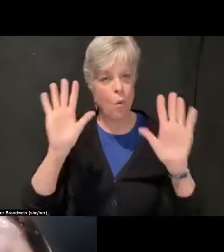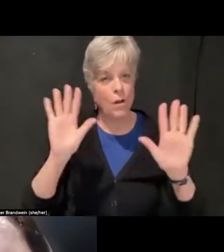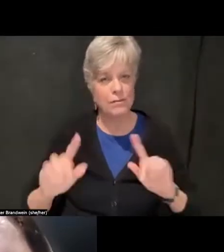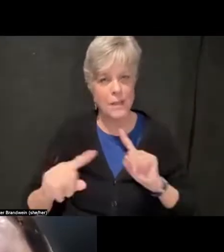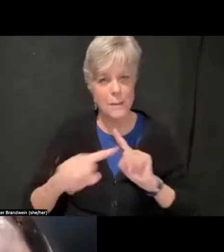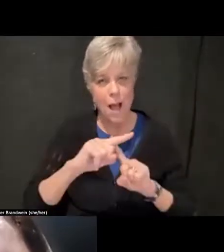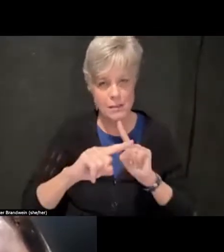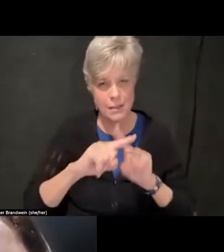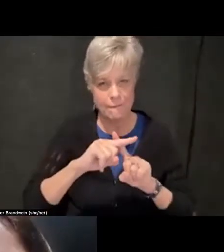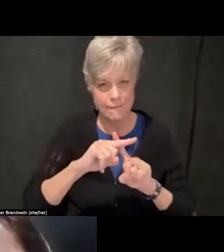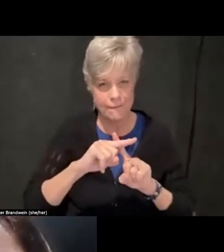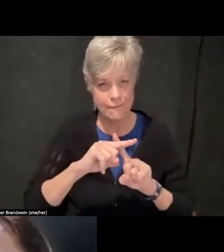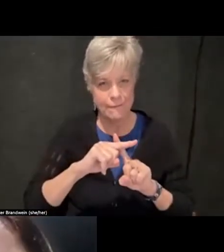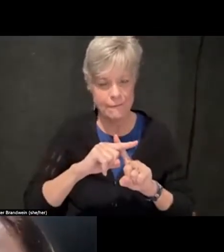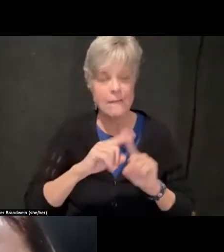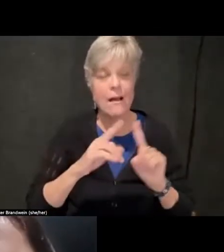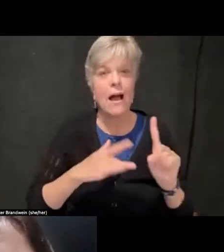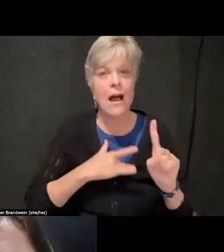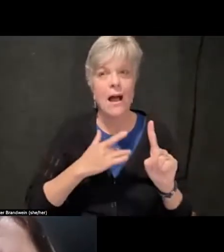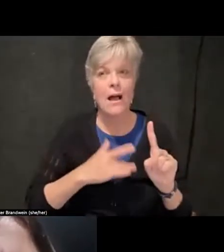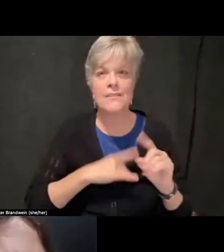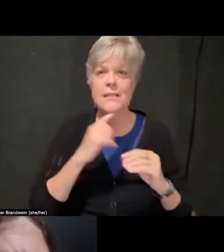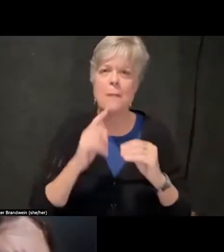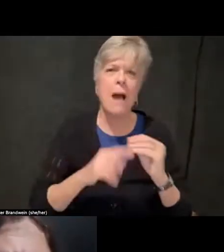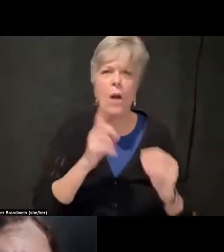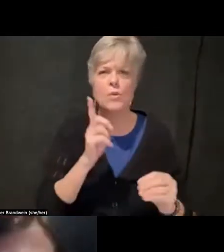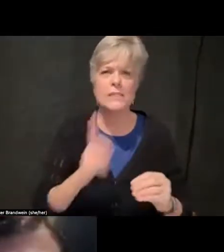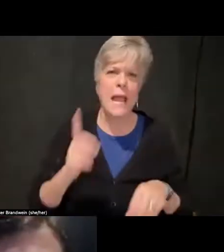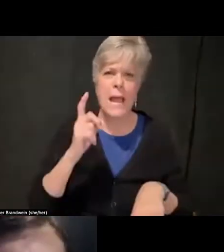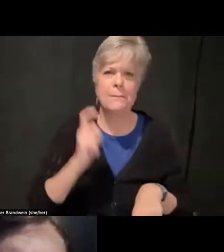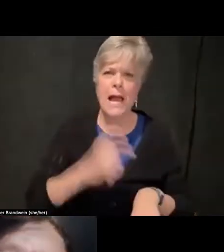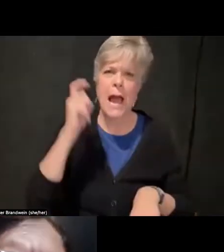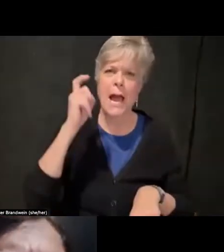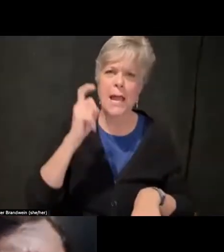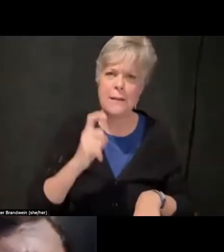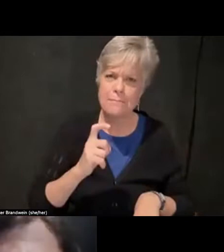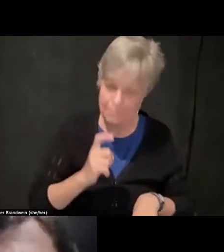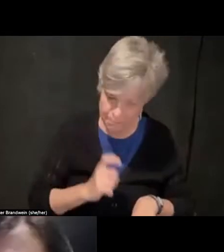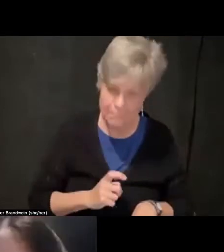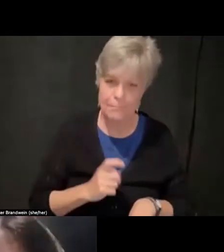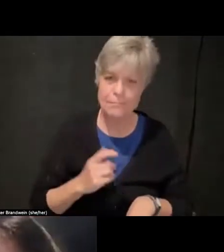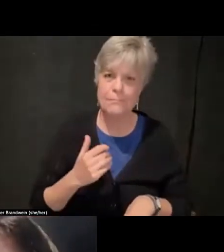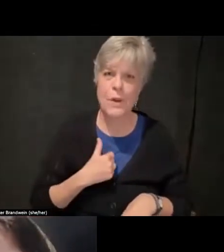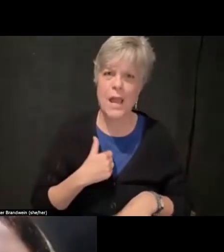I feel like it's about damn time. We have a space, we need this space.